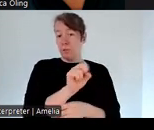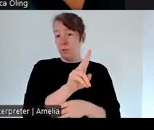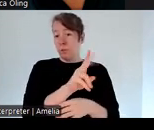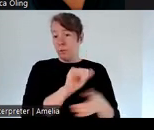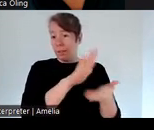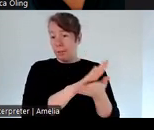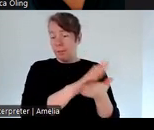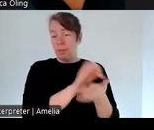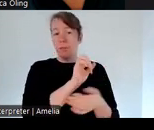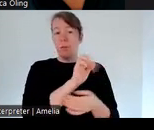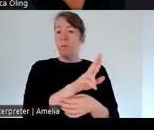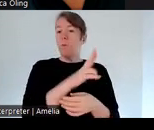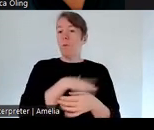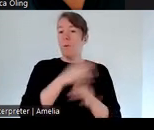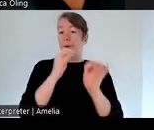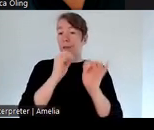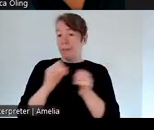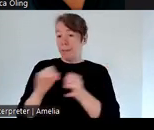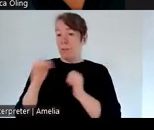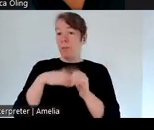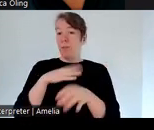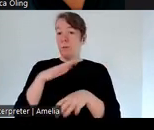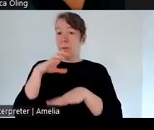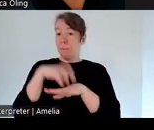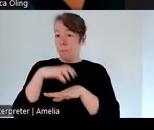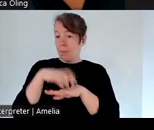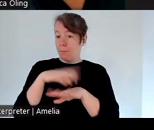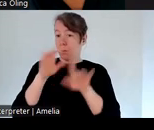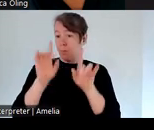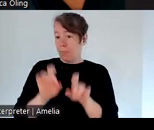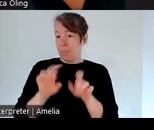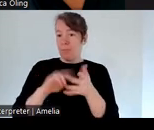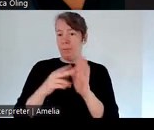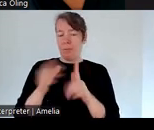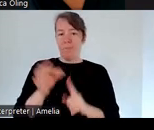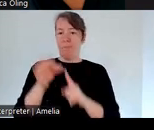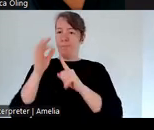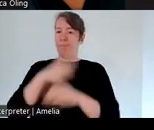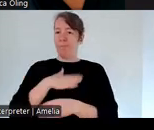or individual testing for platforms that were unique to their campus. Next slide please.